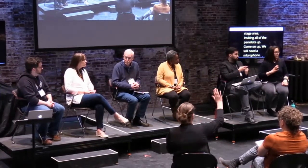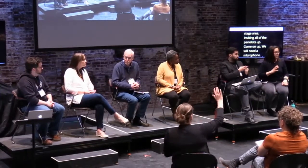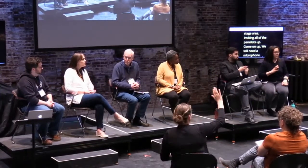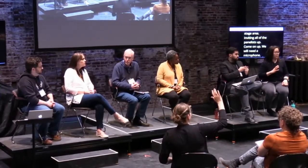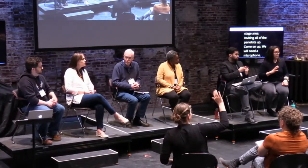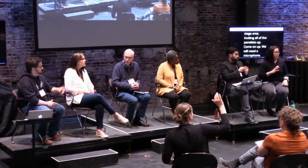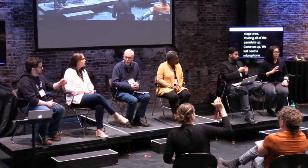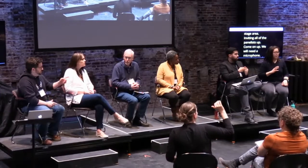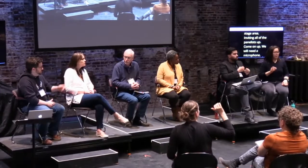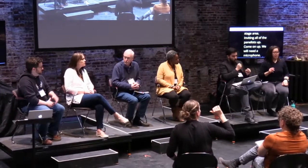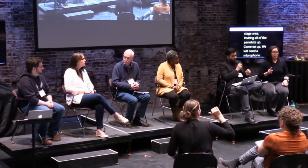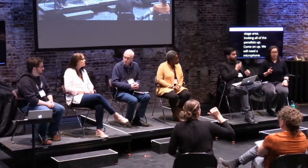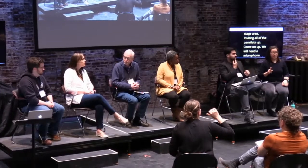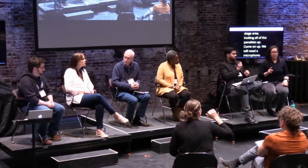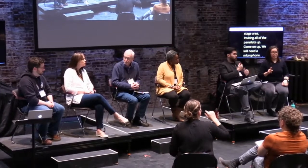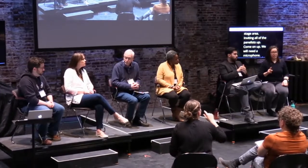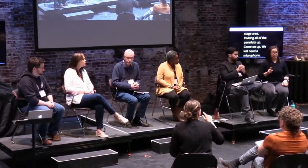Just making some accommodations.